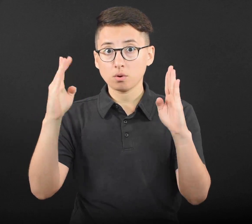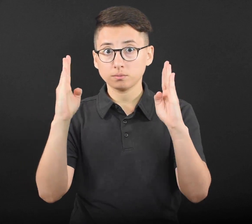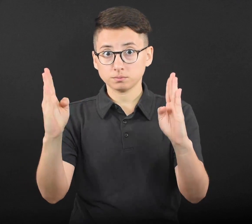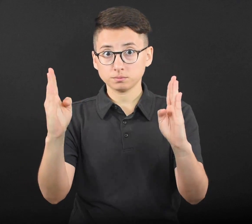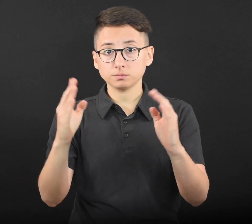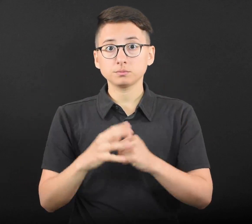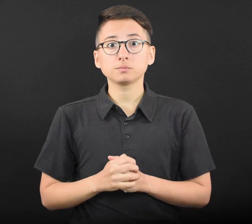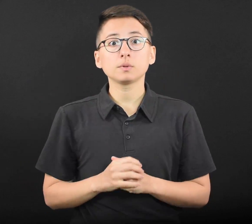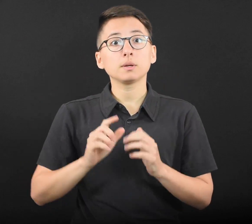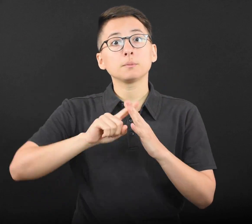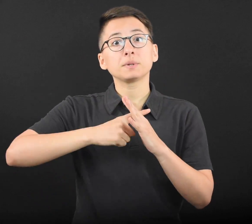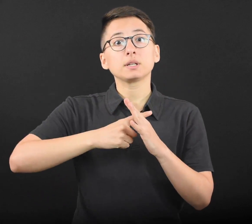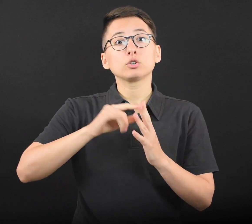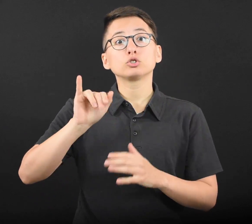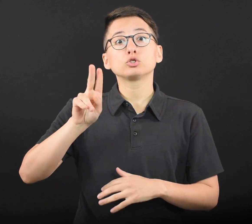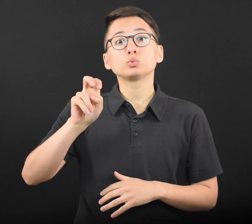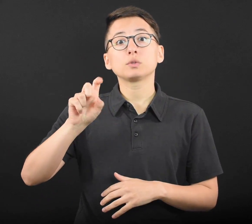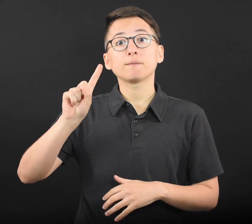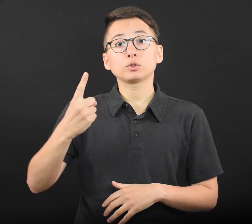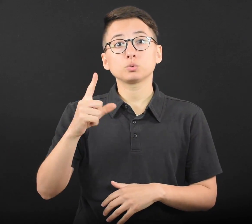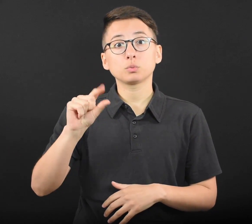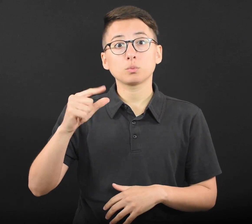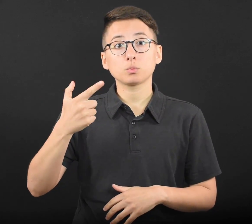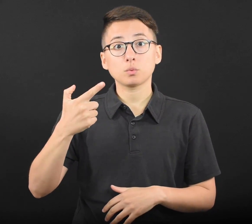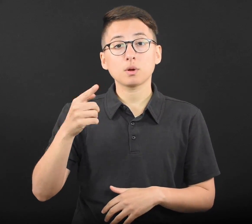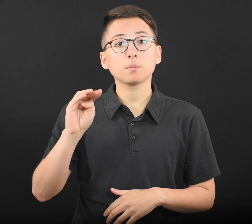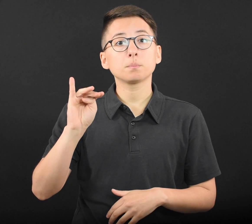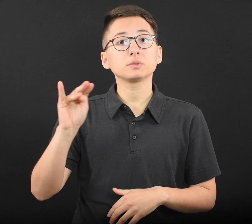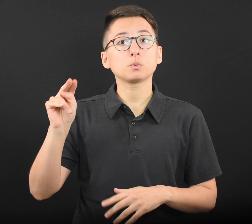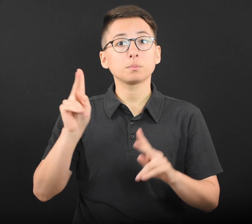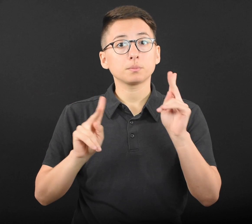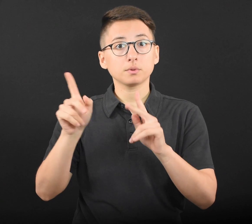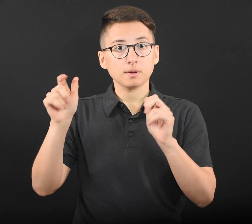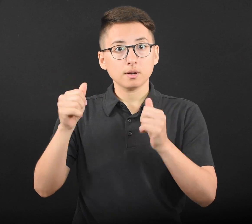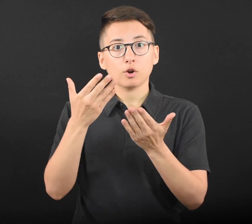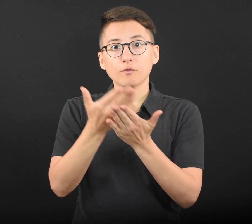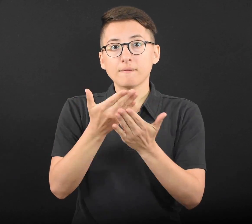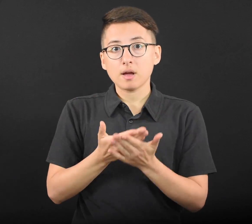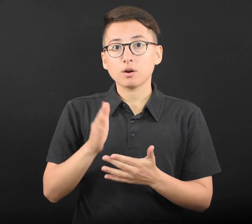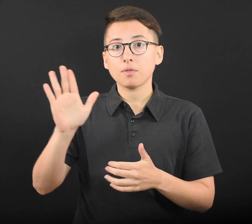Beginning June 1, 2021, Minnesotans can verify their first dose